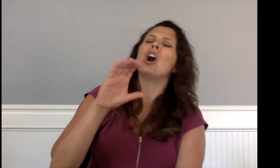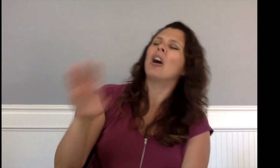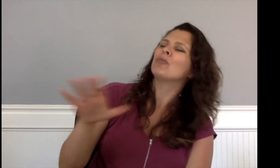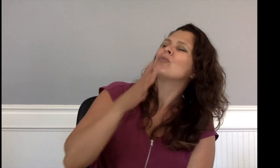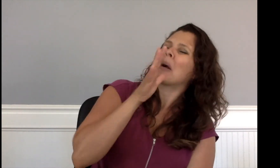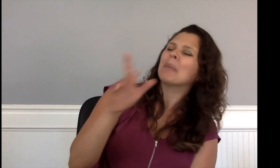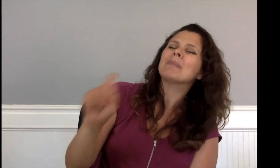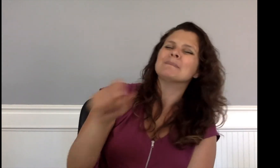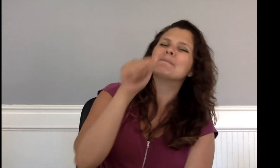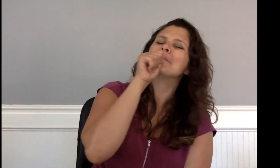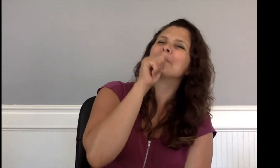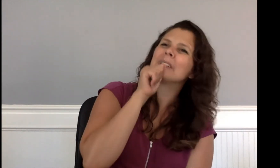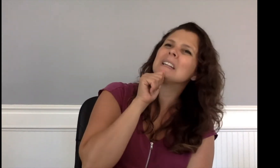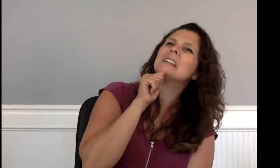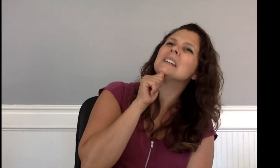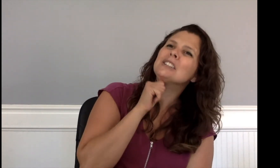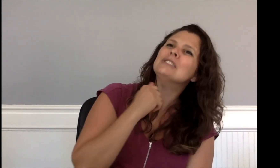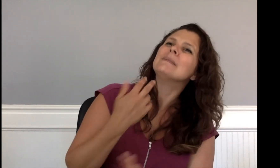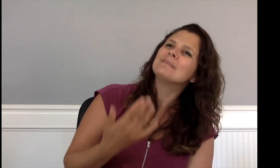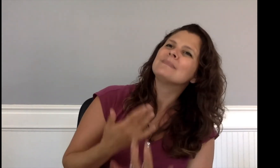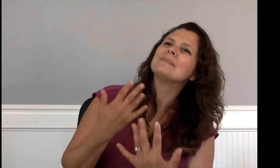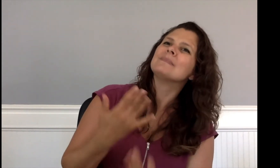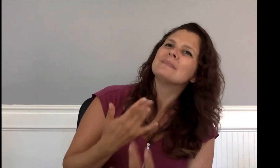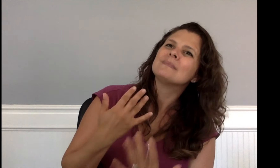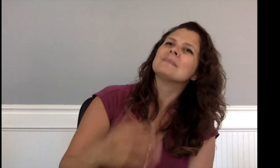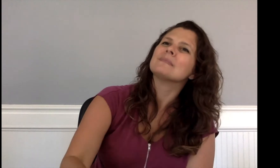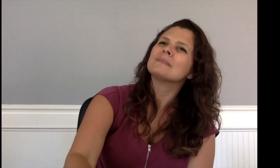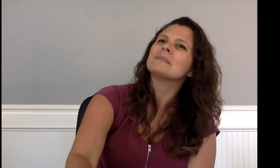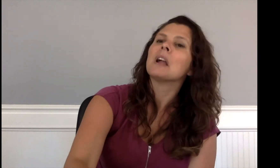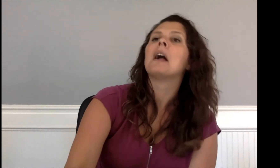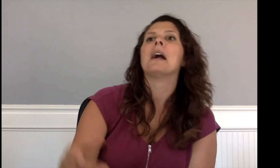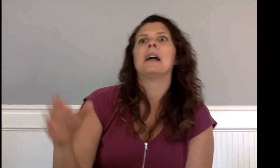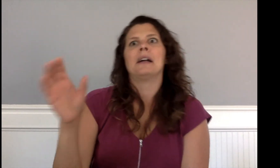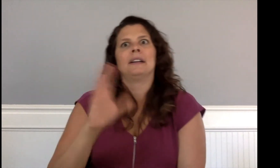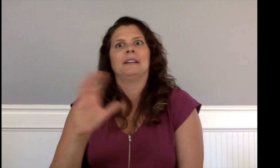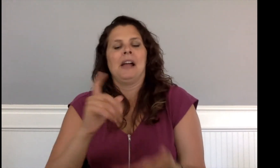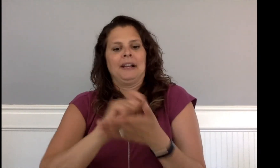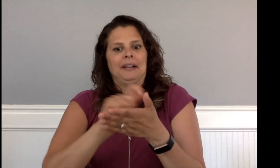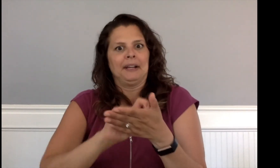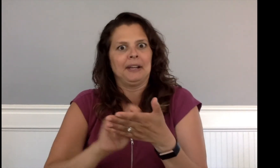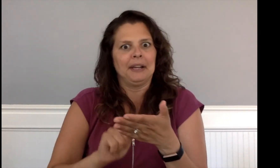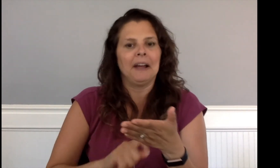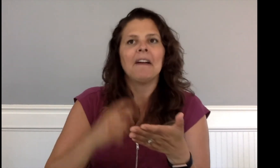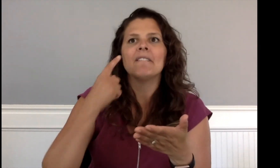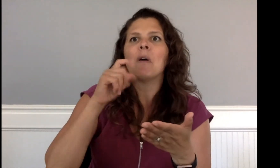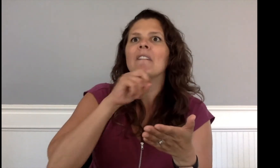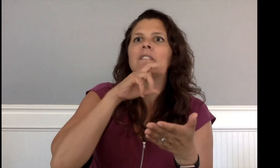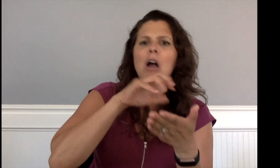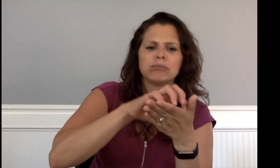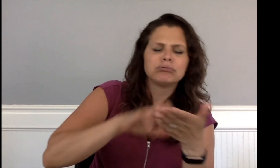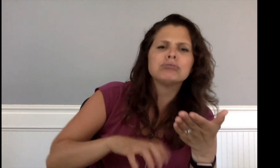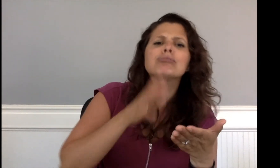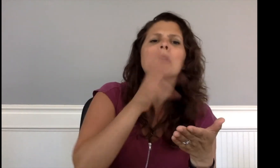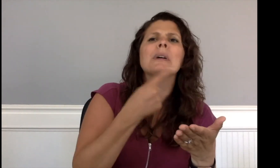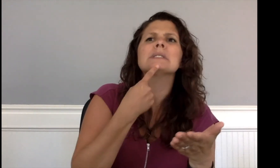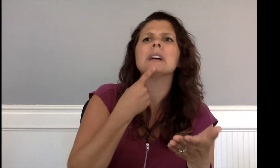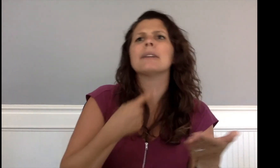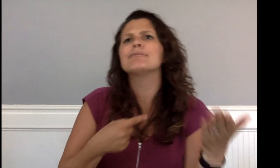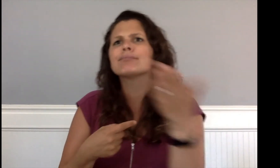"You have to be patient, Grandma," Charlie said after he had written down for Frog what Grandma had